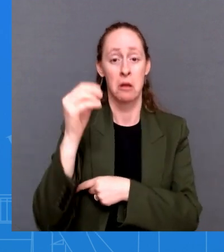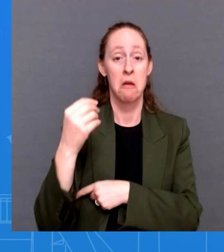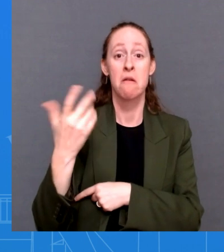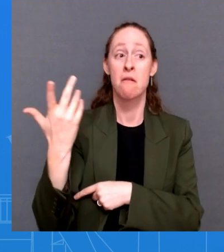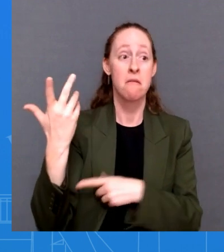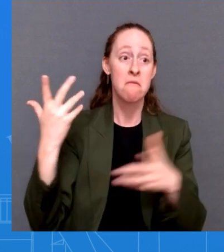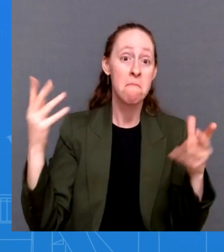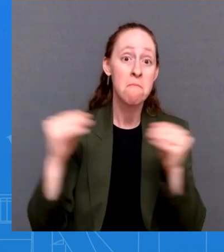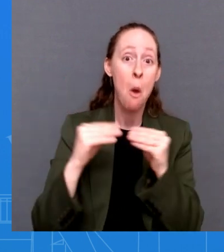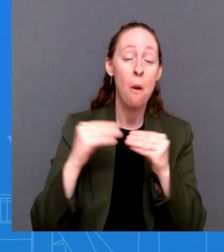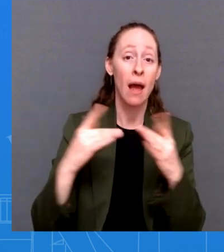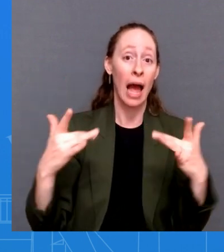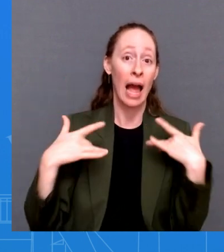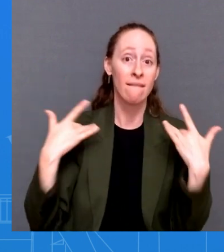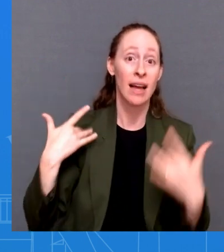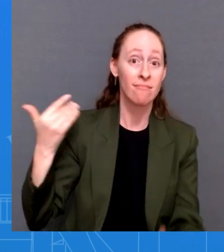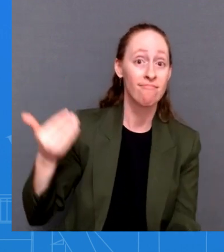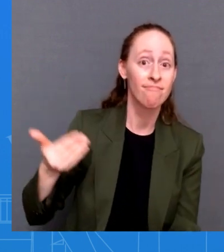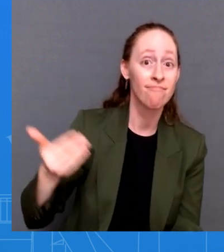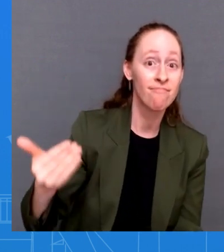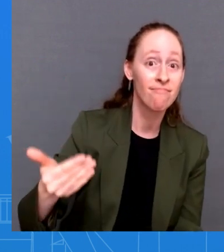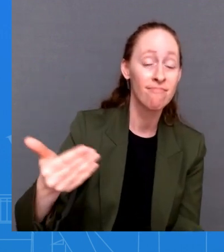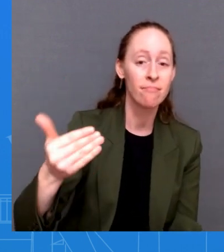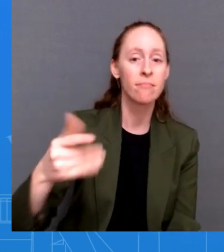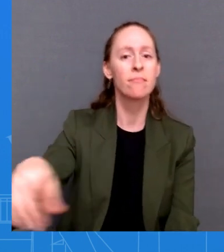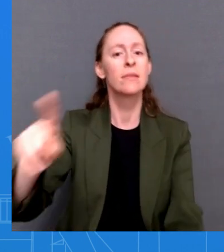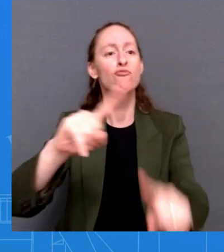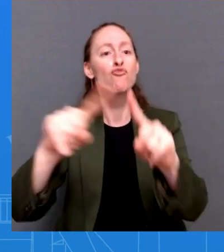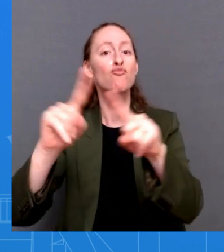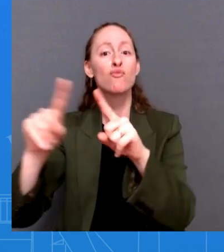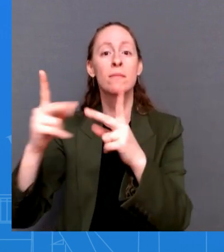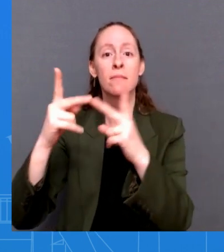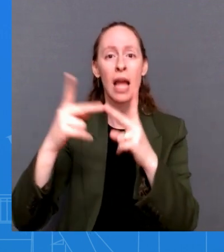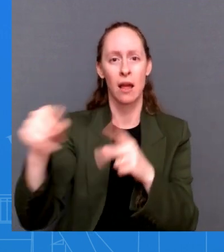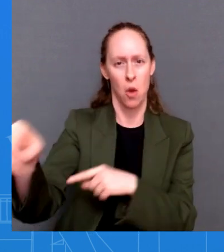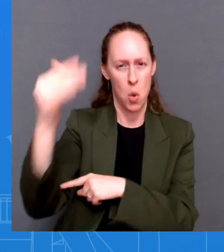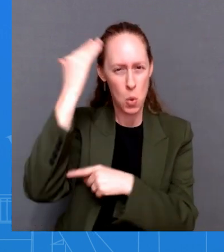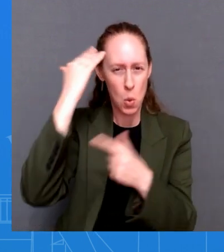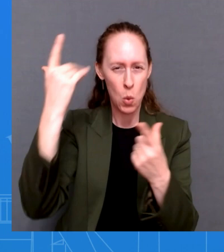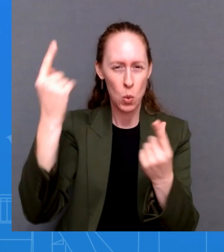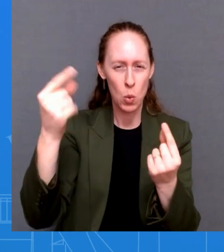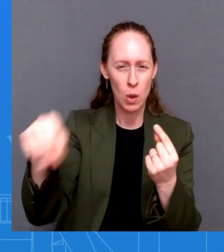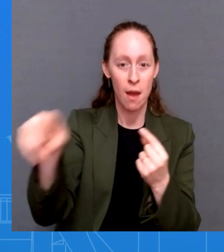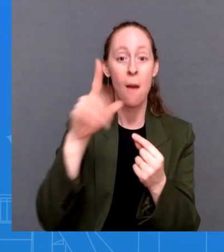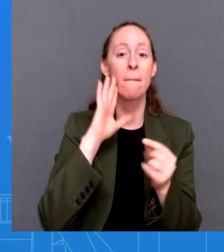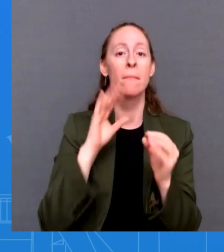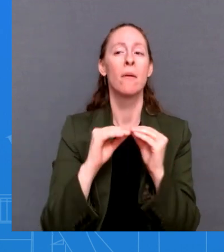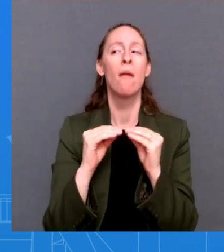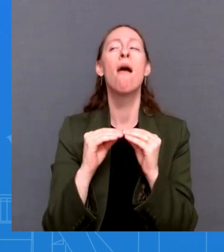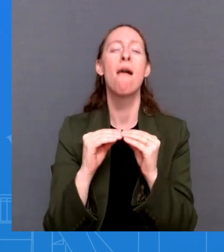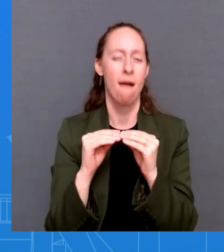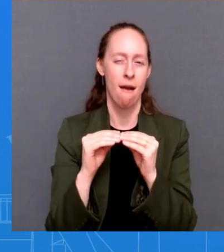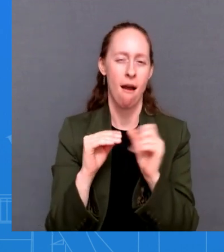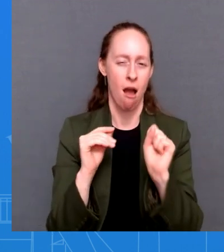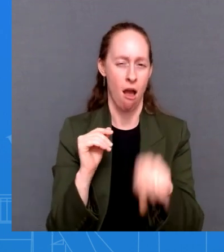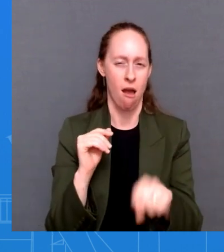you know, it's going to get more and more fine tuned, which is, again, one of the reasons that this is such a great pilot. Dr. Walensky. Dr. Walensky: Yeah. Maybe I'll just turn it back